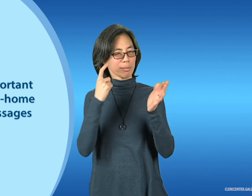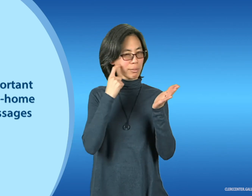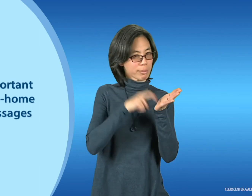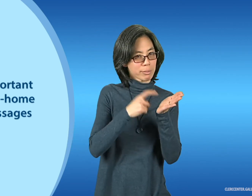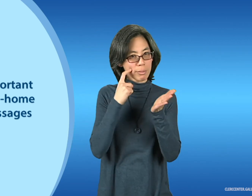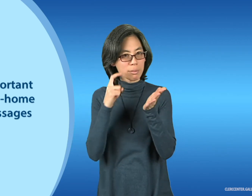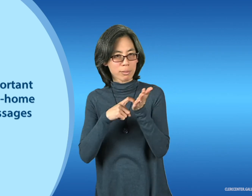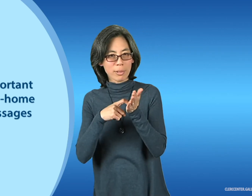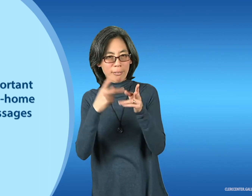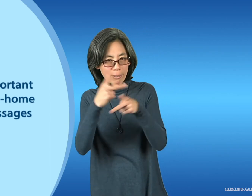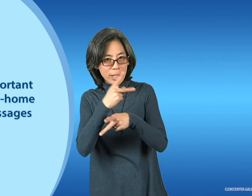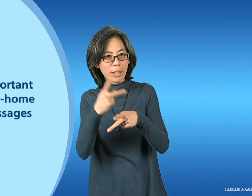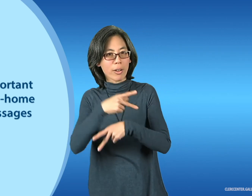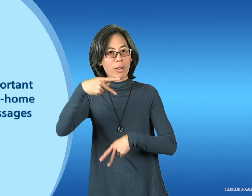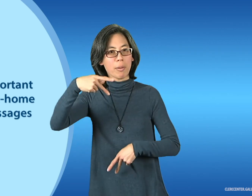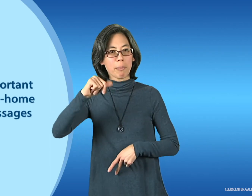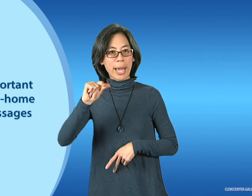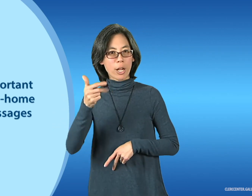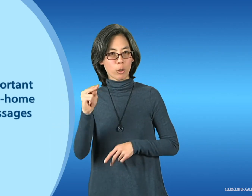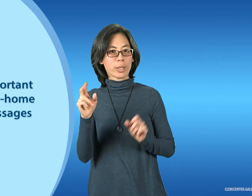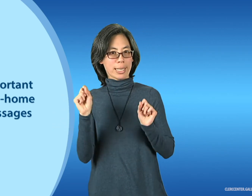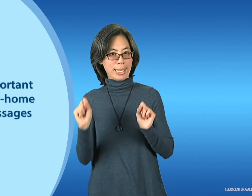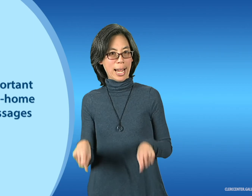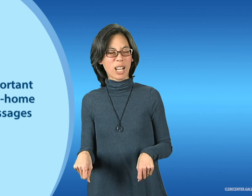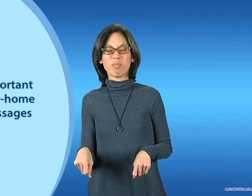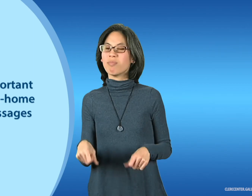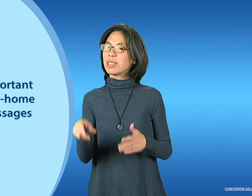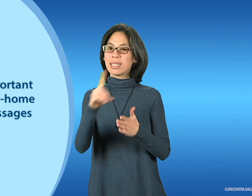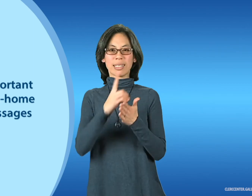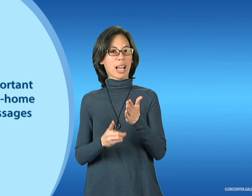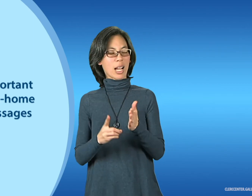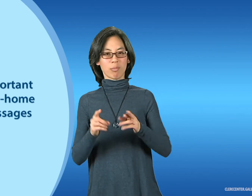to notice and to find these patterns in the language input.